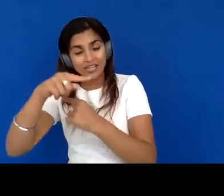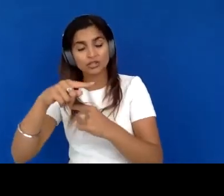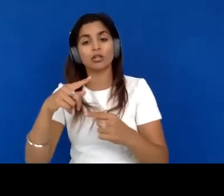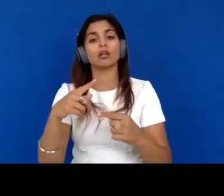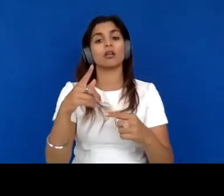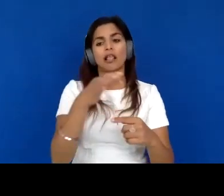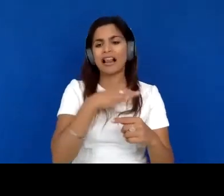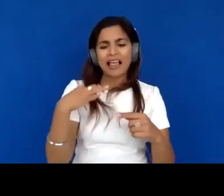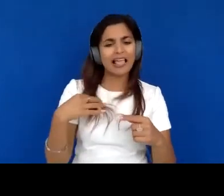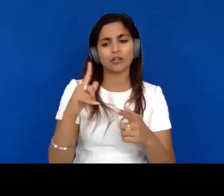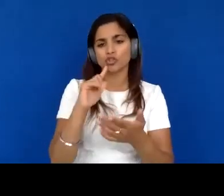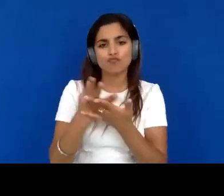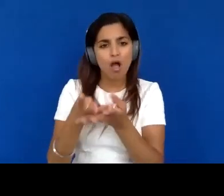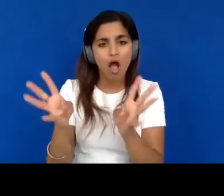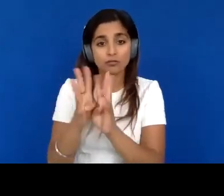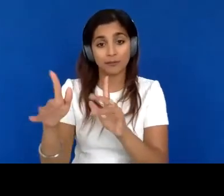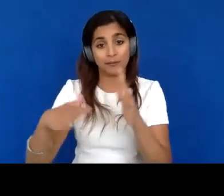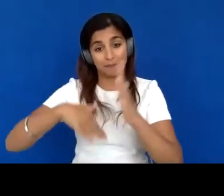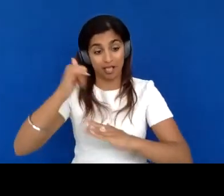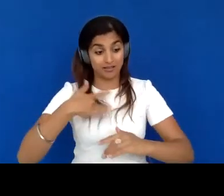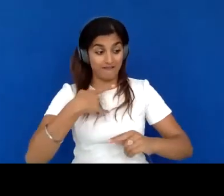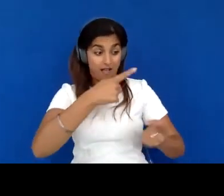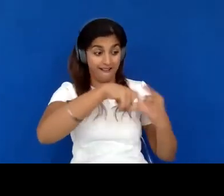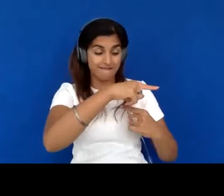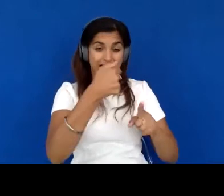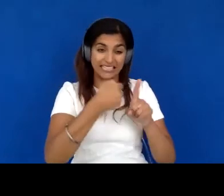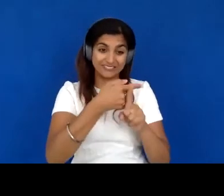survivors and activists for more radical models of thinking about sustainable